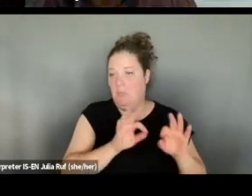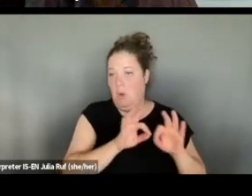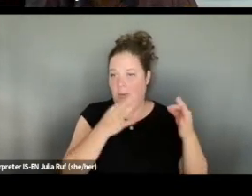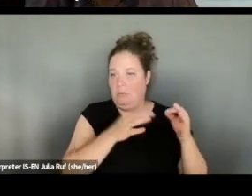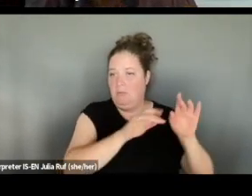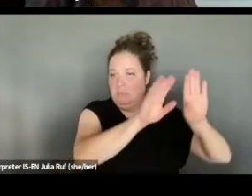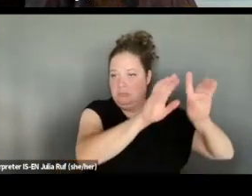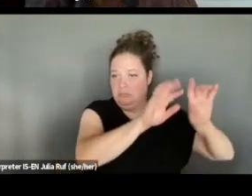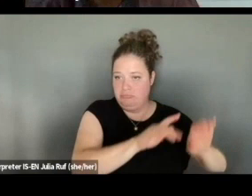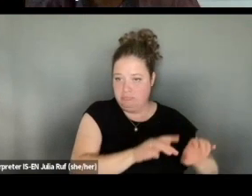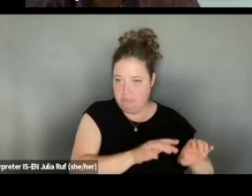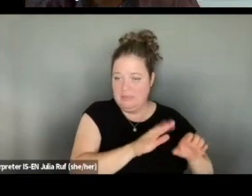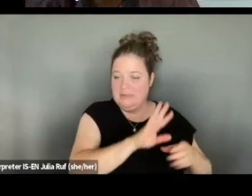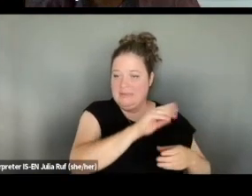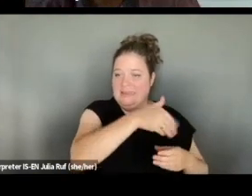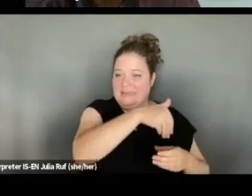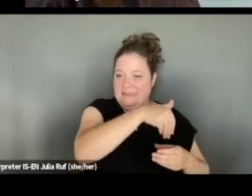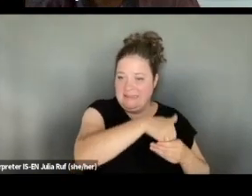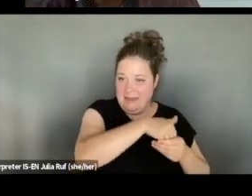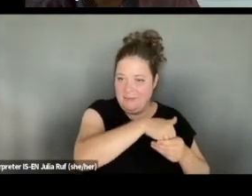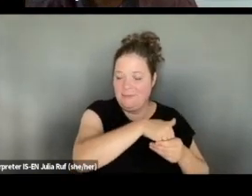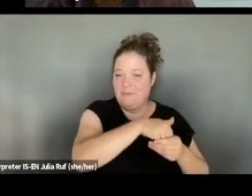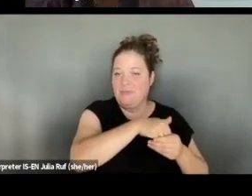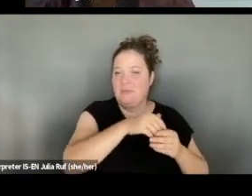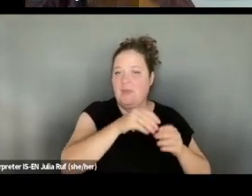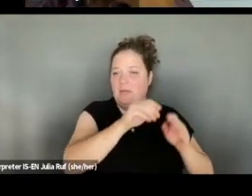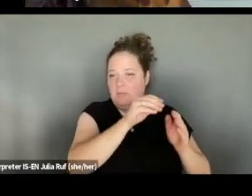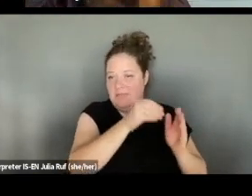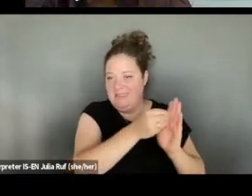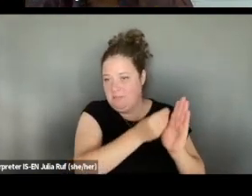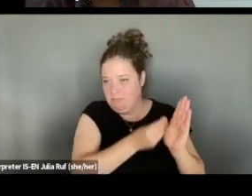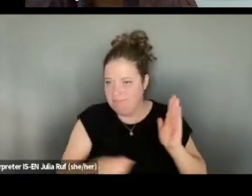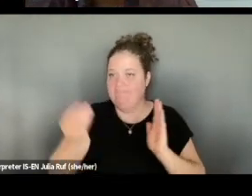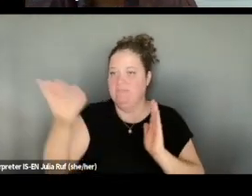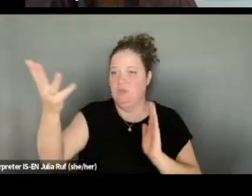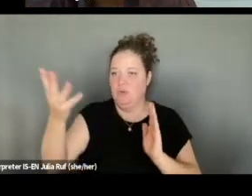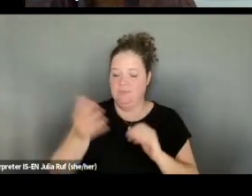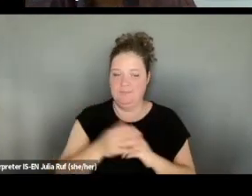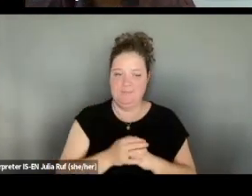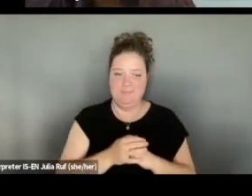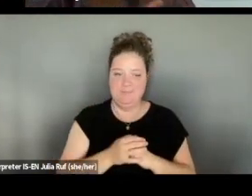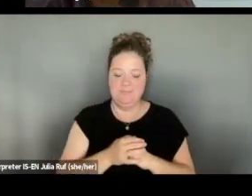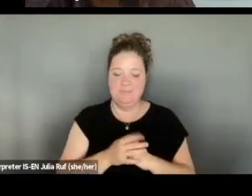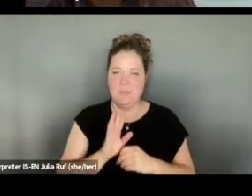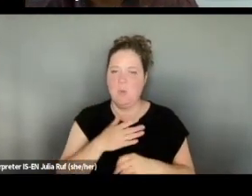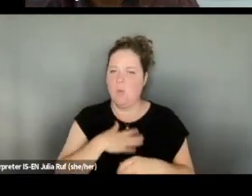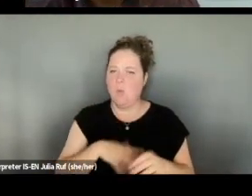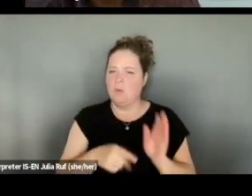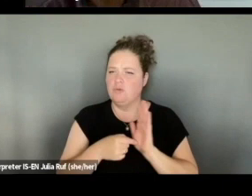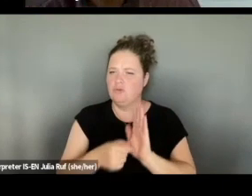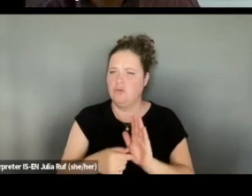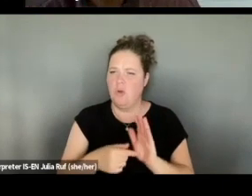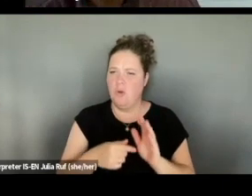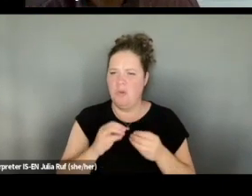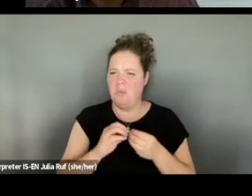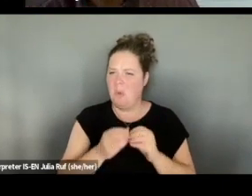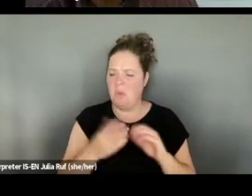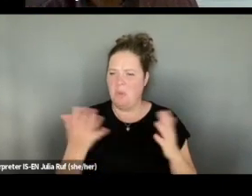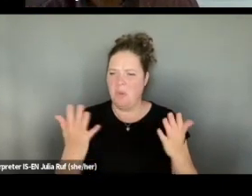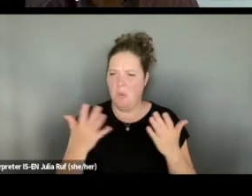very useful, of course, if it the user wants to do it to show exactly where the problem is, to provide